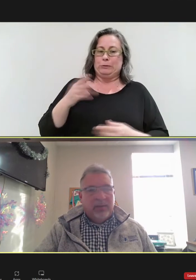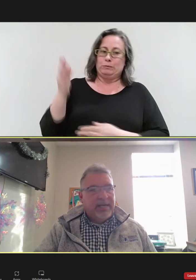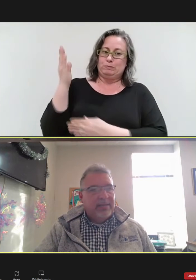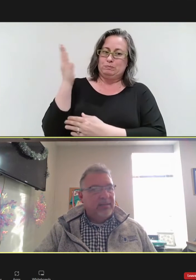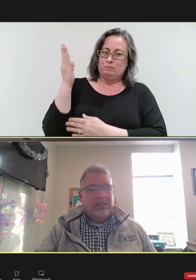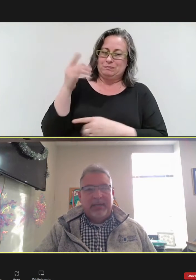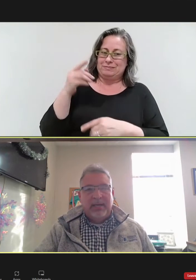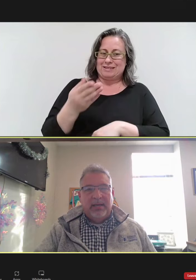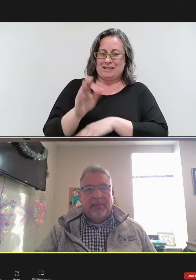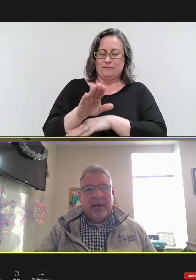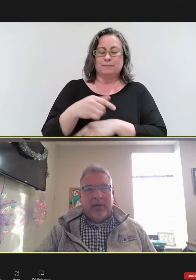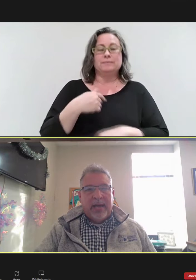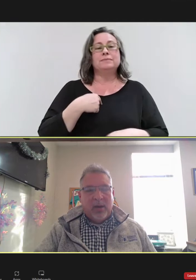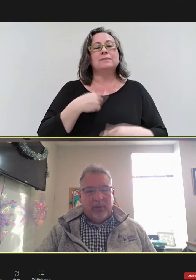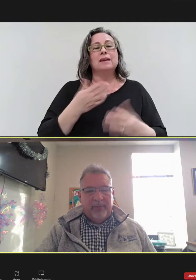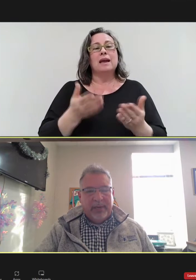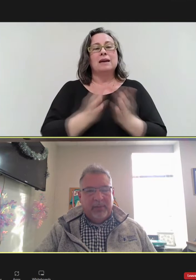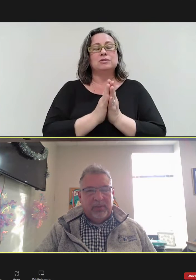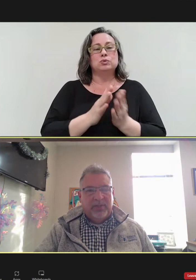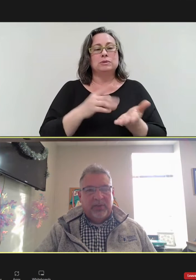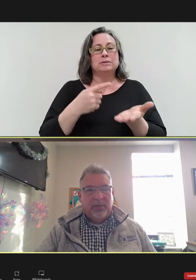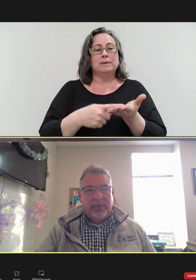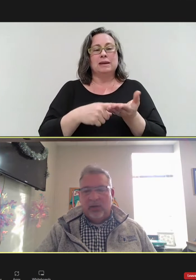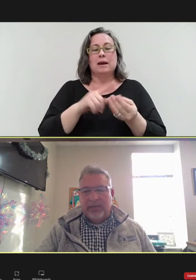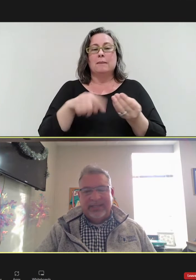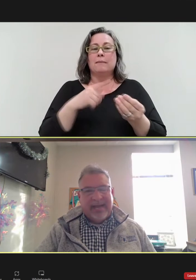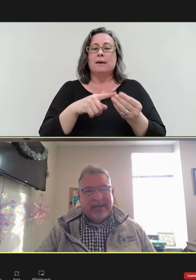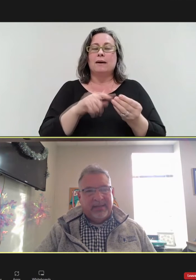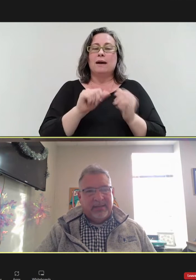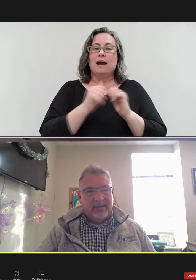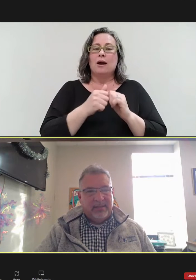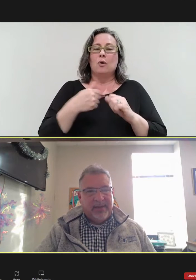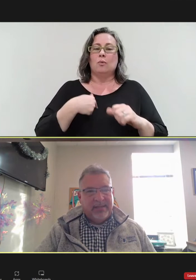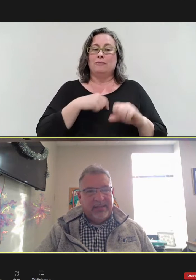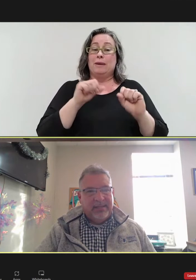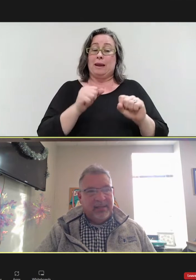was asked to speak about how we've been able to increase access to vaccines,